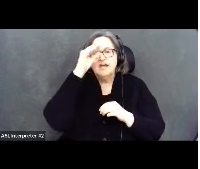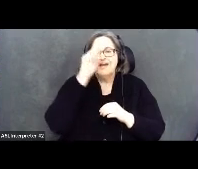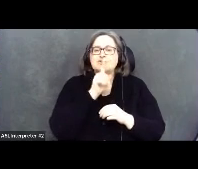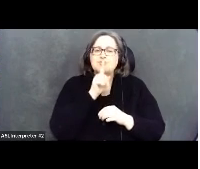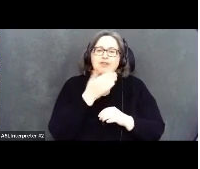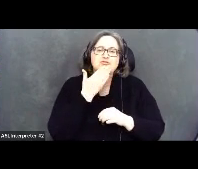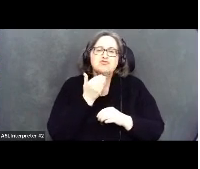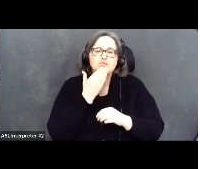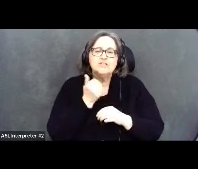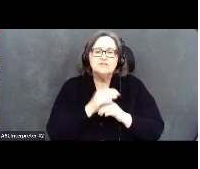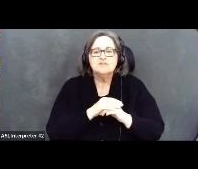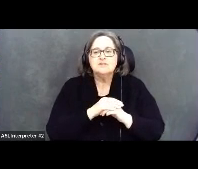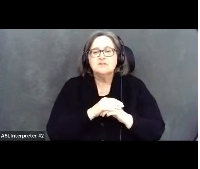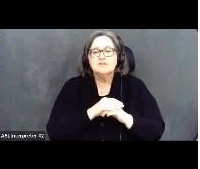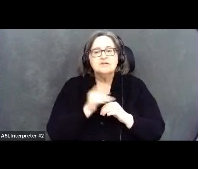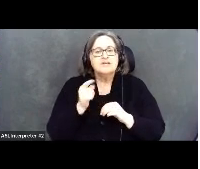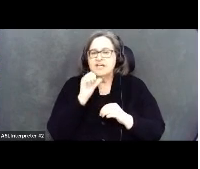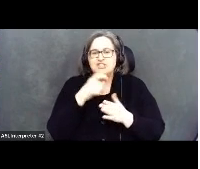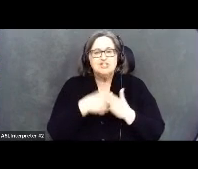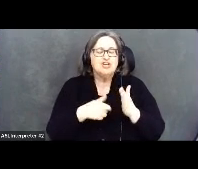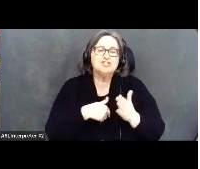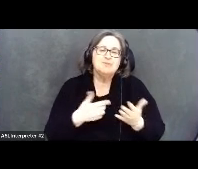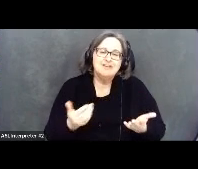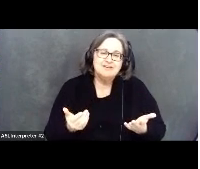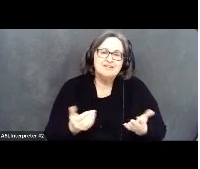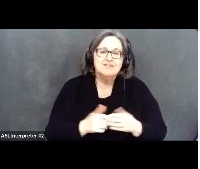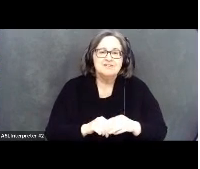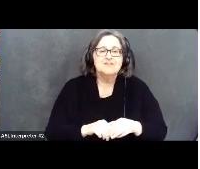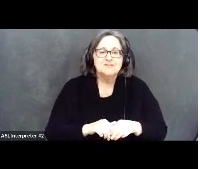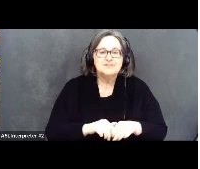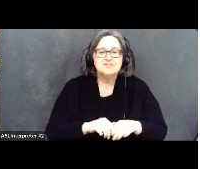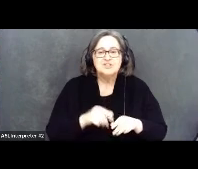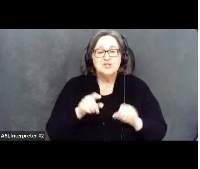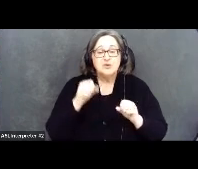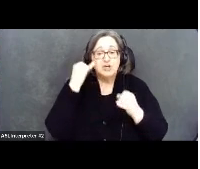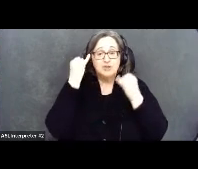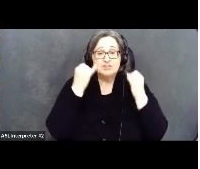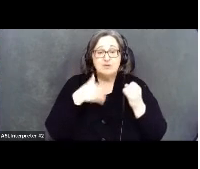He doesn't charge me. As you can imagine, my medical debt is $2